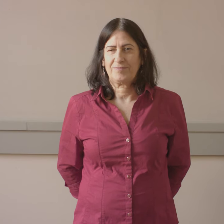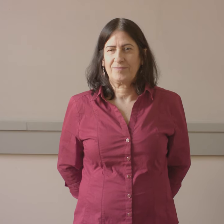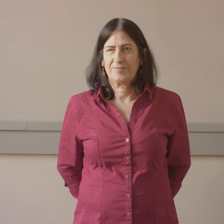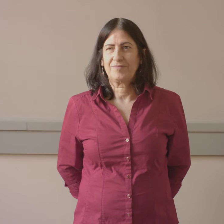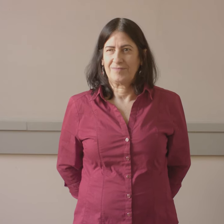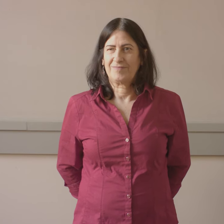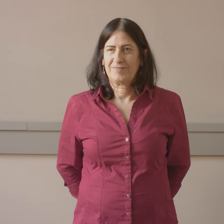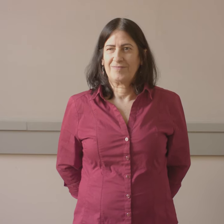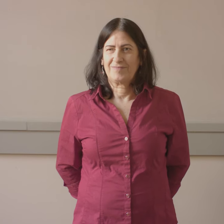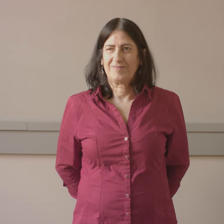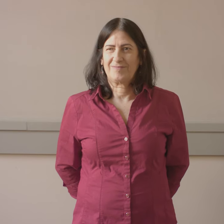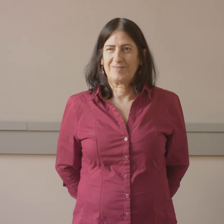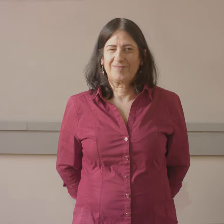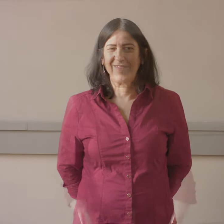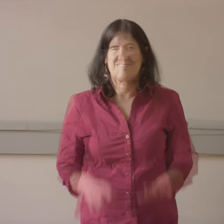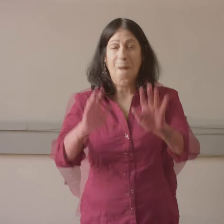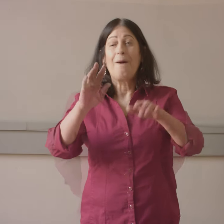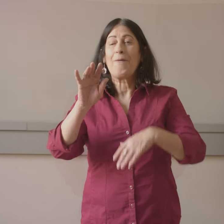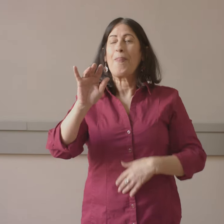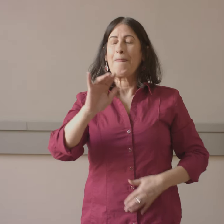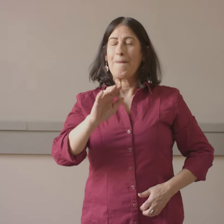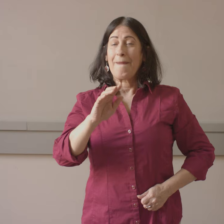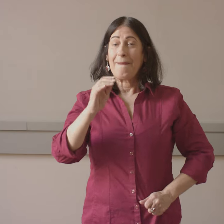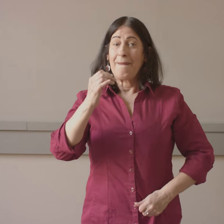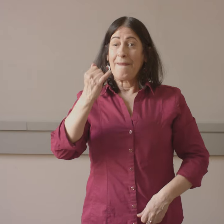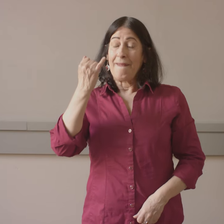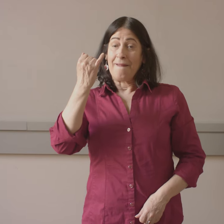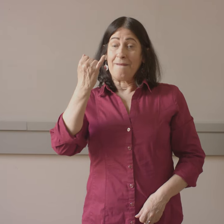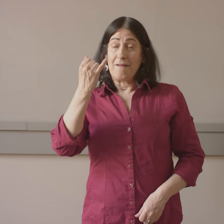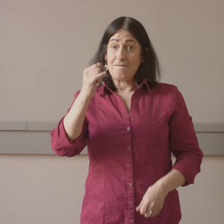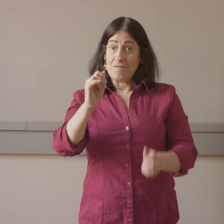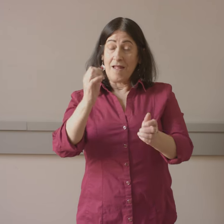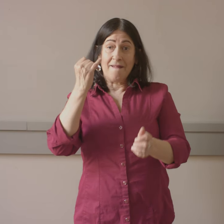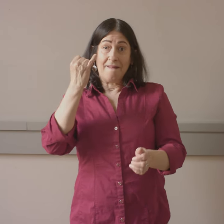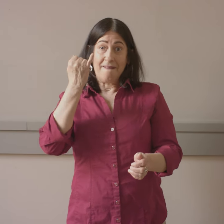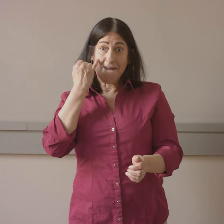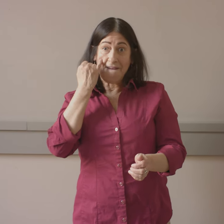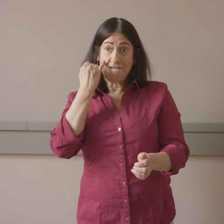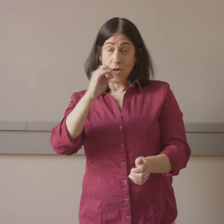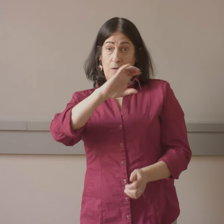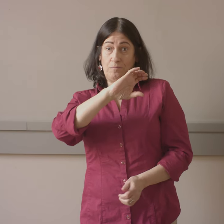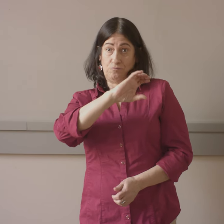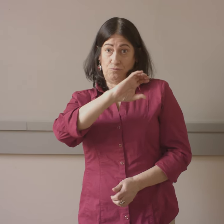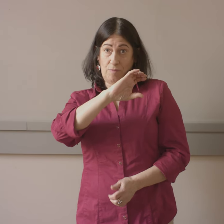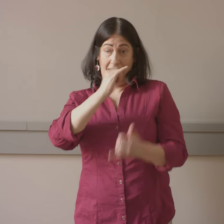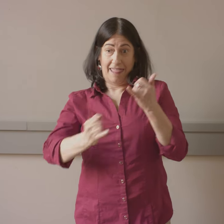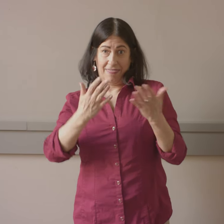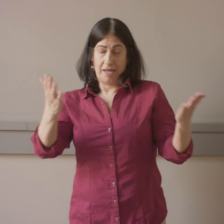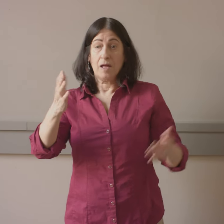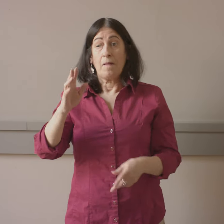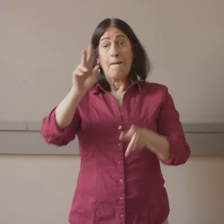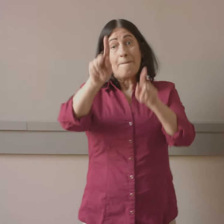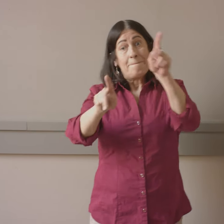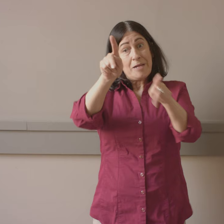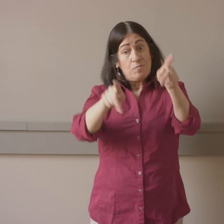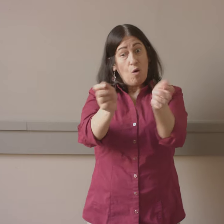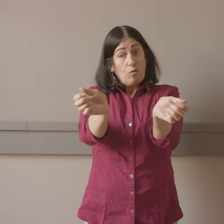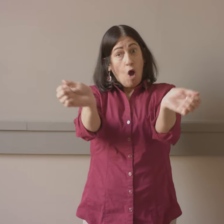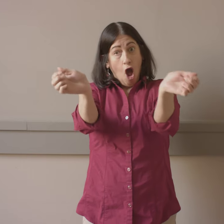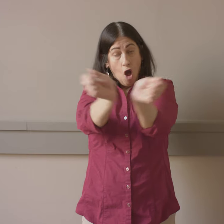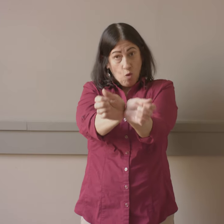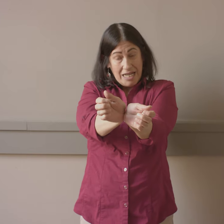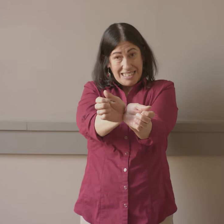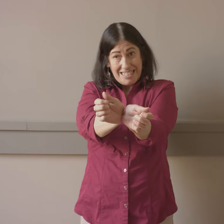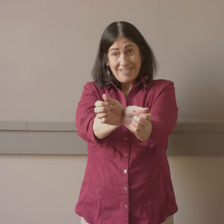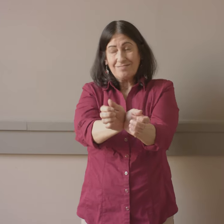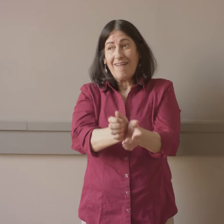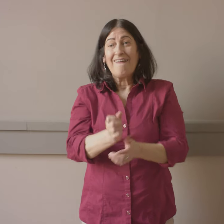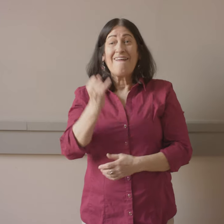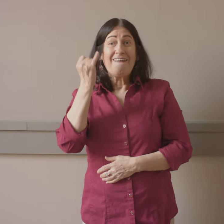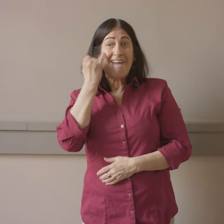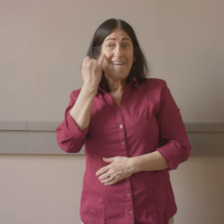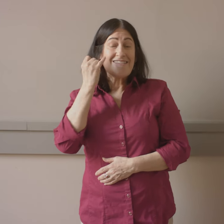Then the last part is, if people are arrested at an event, if